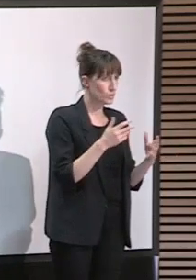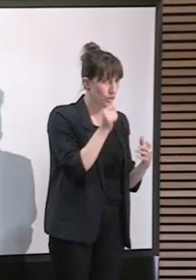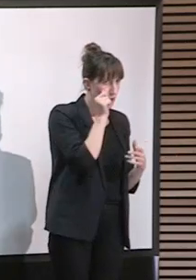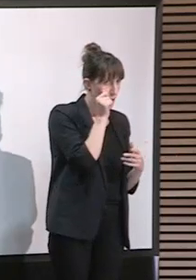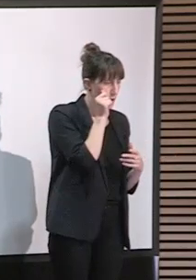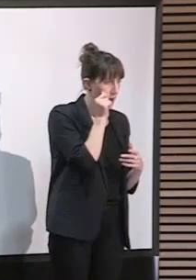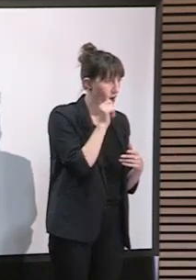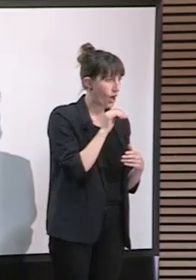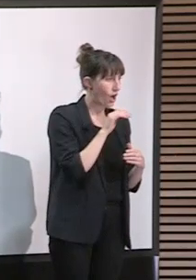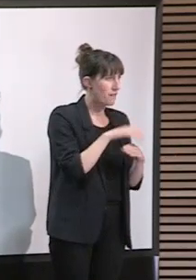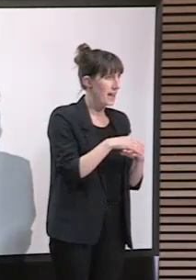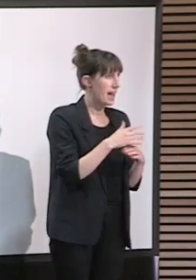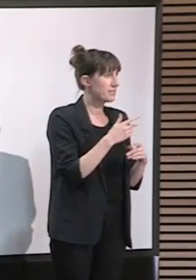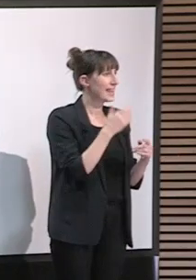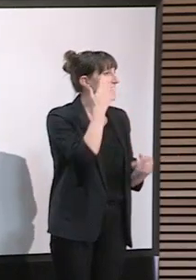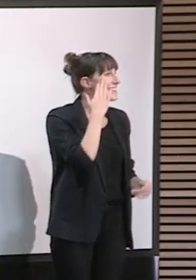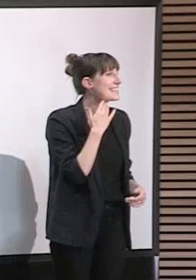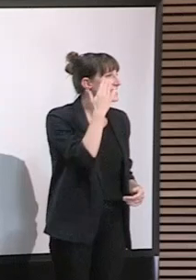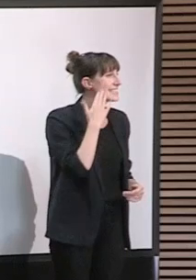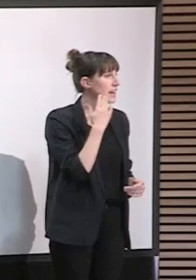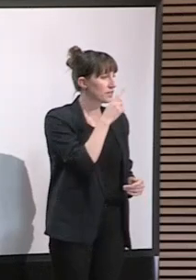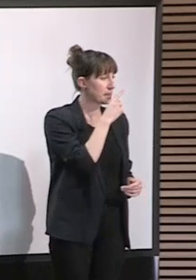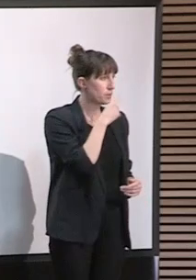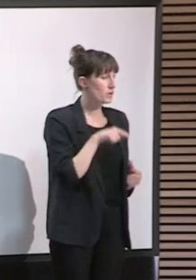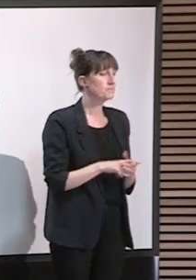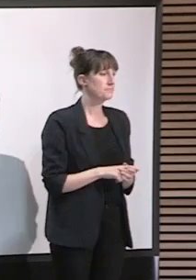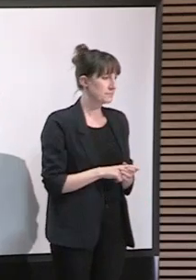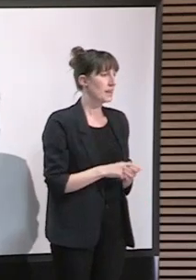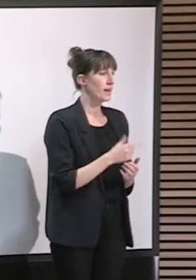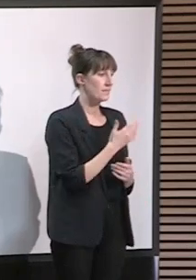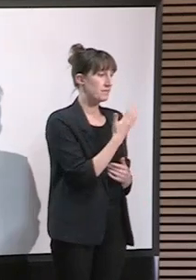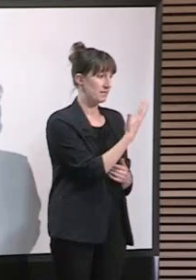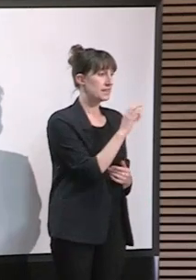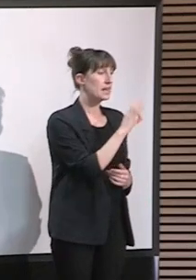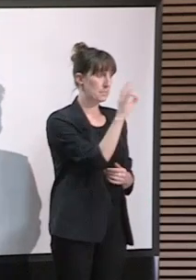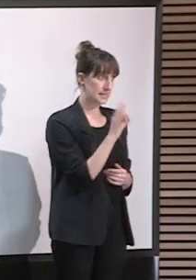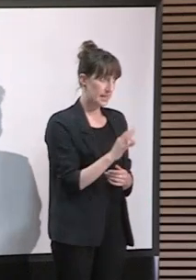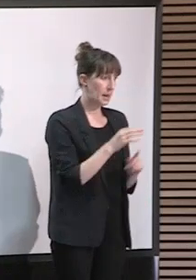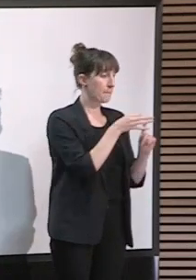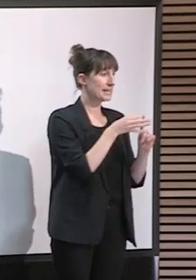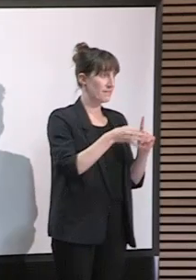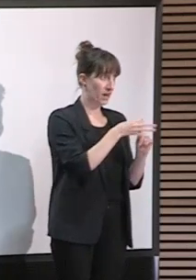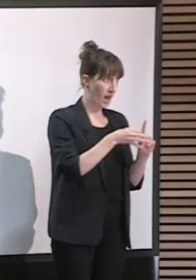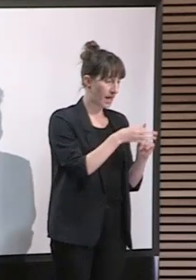people affected in this last cluster, do we have a breakdown? I know as of yesterday